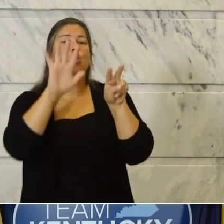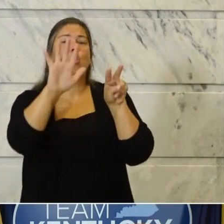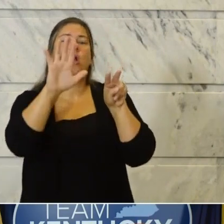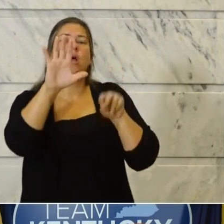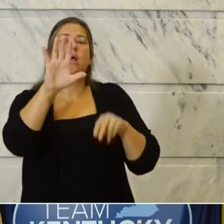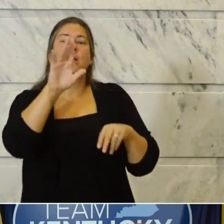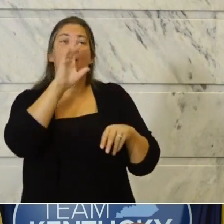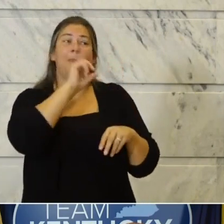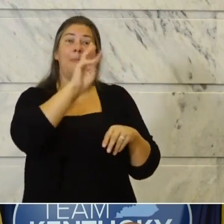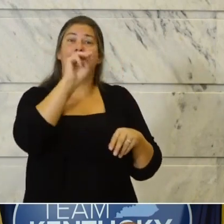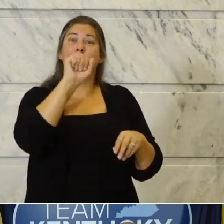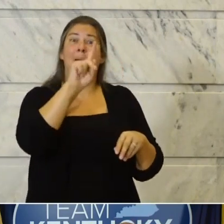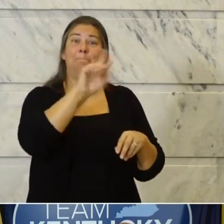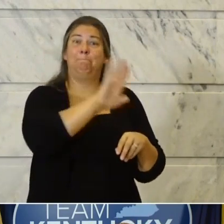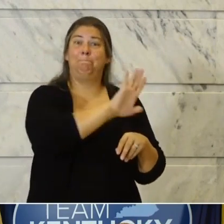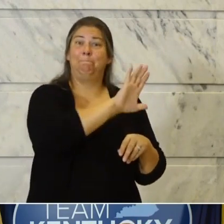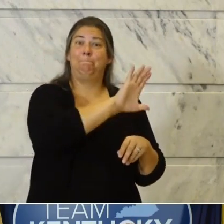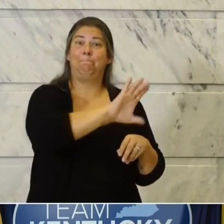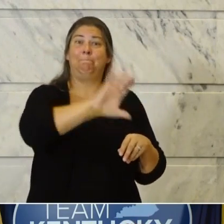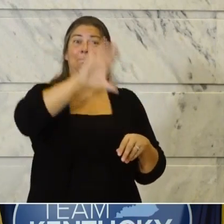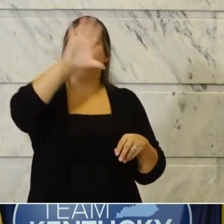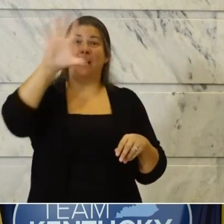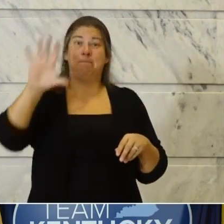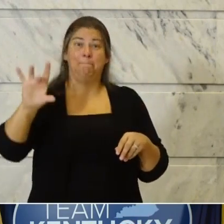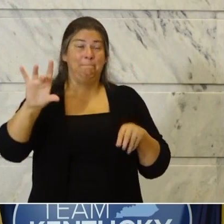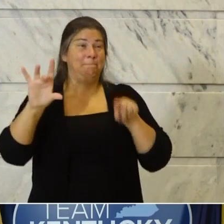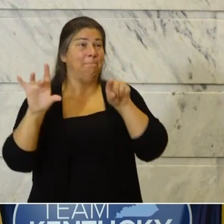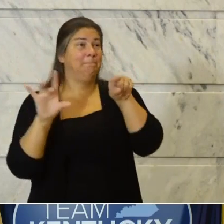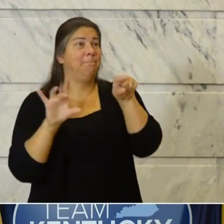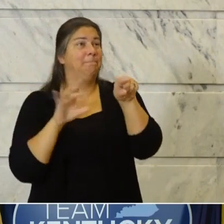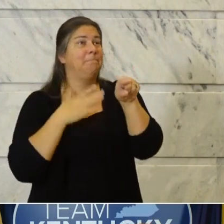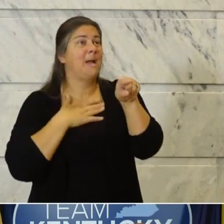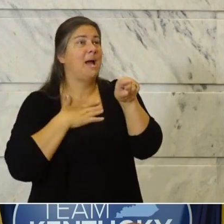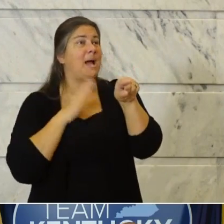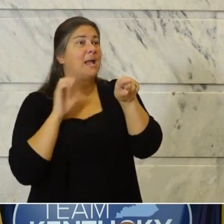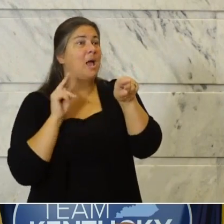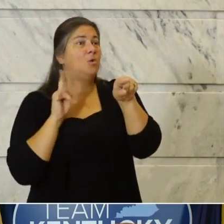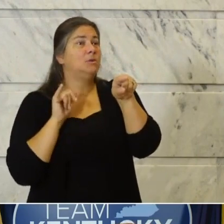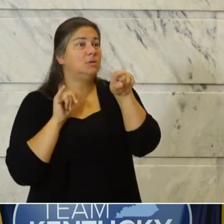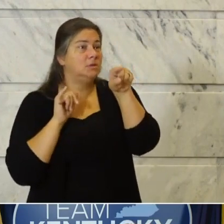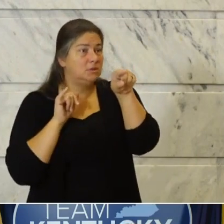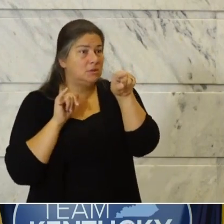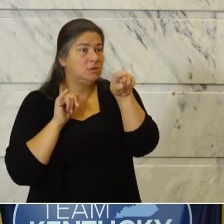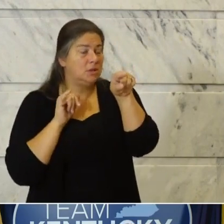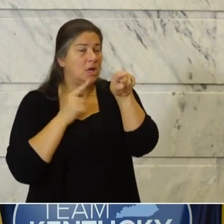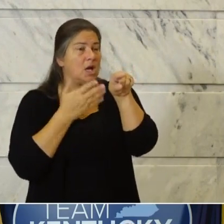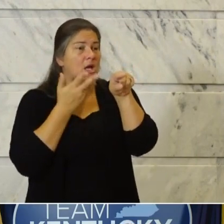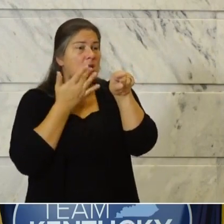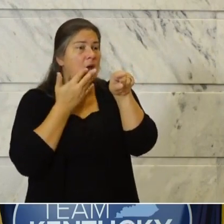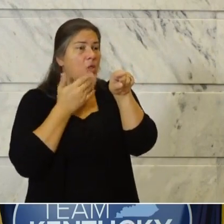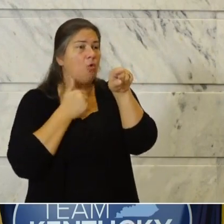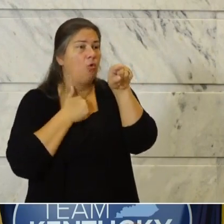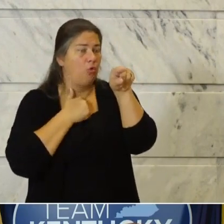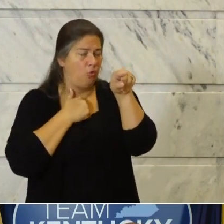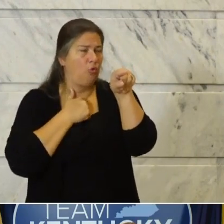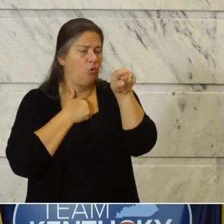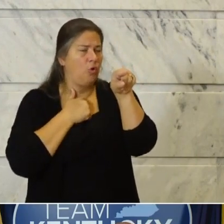color and it matches this in whatever color you are, you follow the instructions there if you are green and if you are yellow and I'm going to